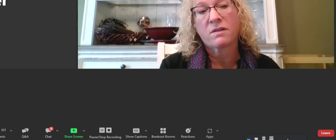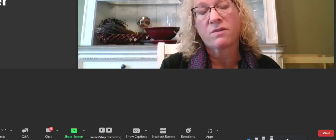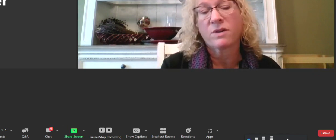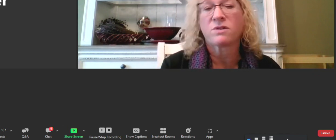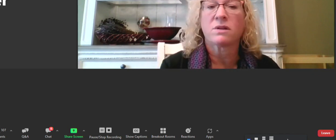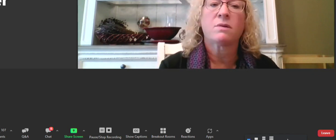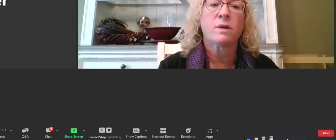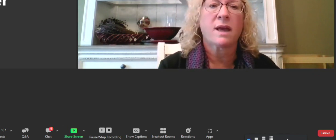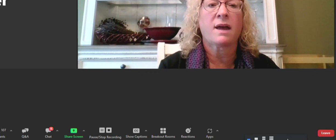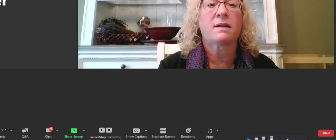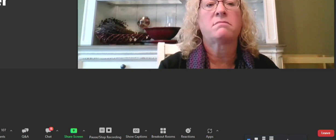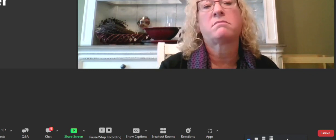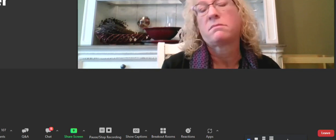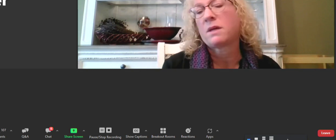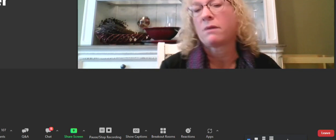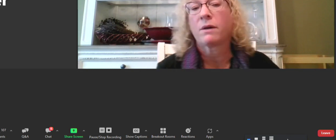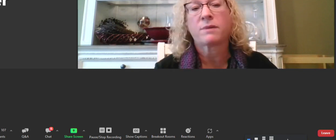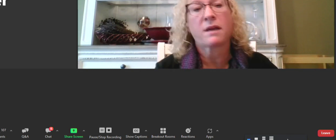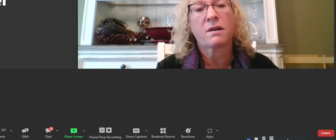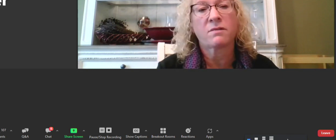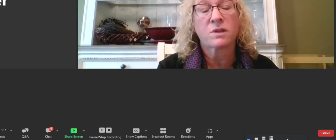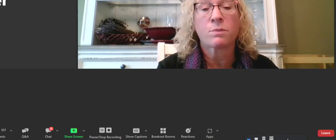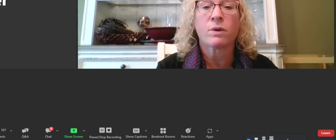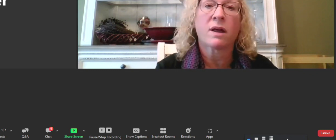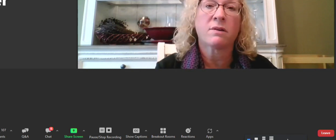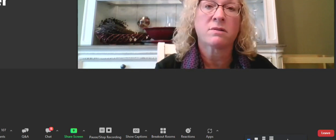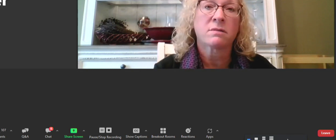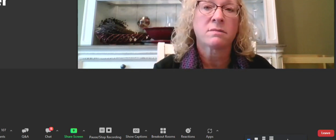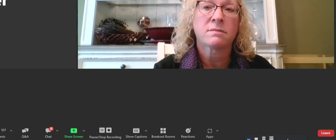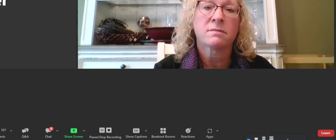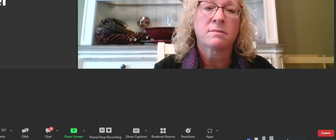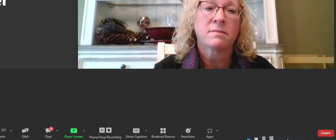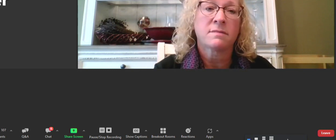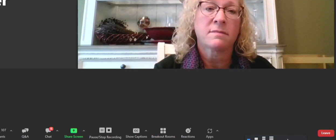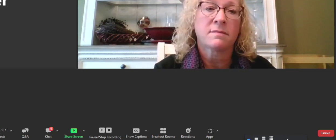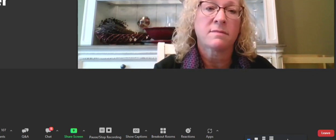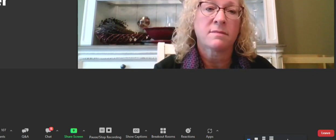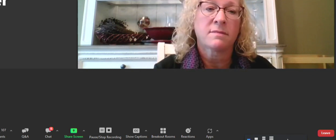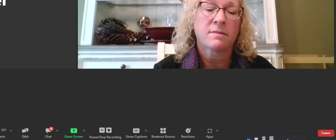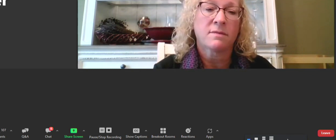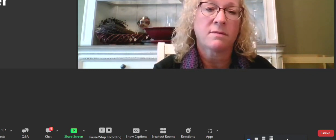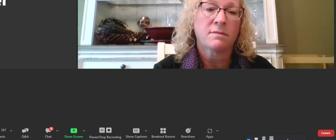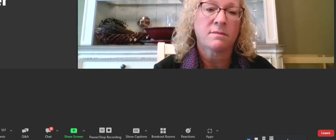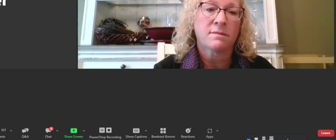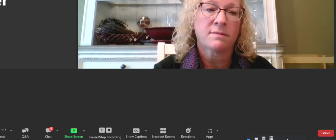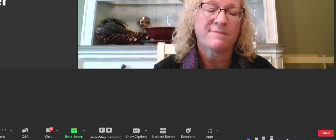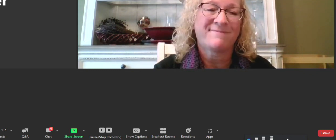ourselves first so that we can help take care and support others. Absolutely. Thank you so much, Dawn.